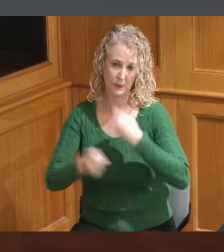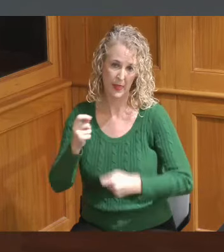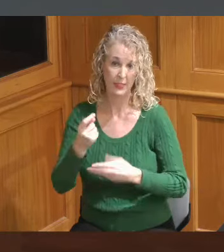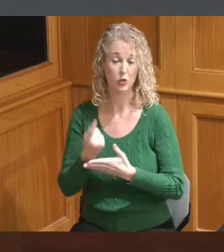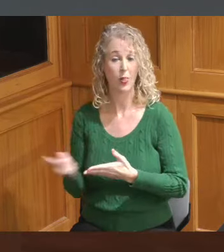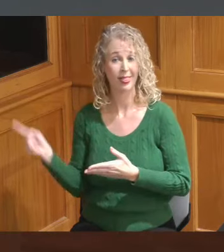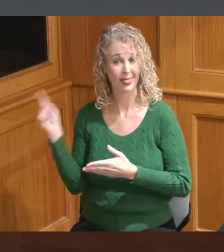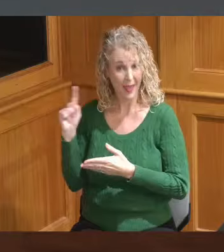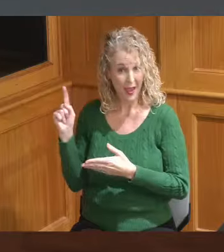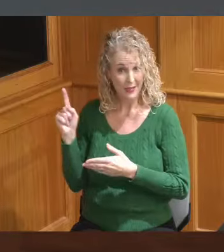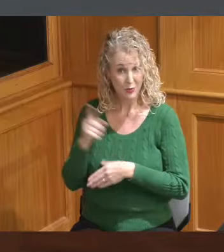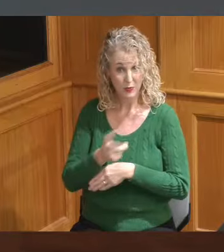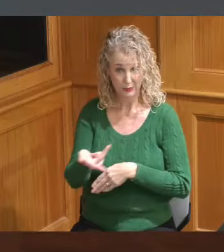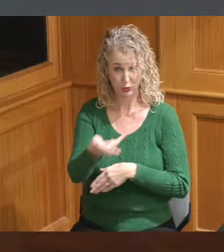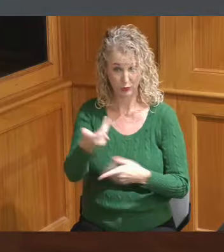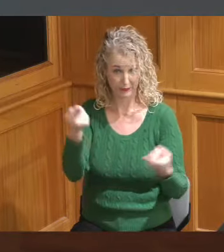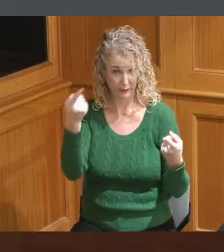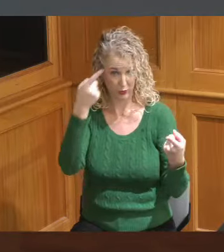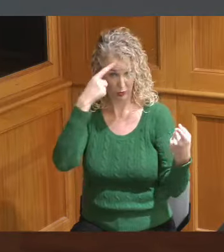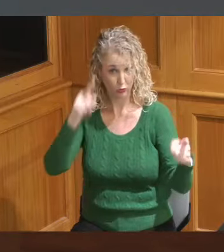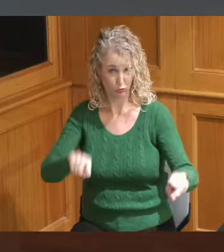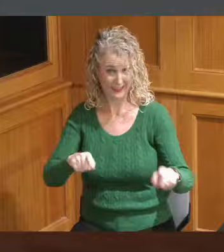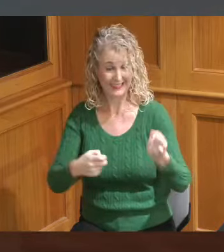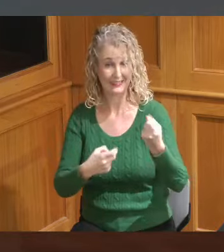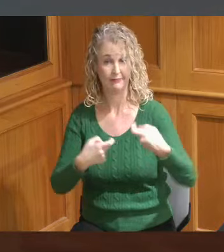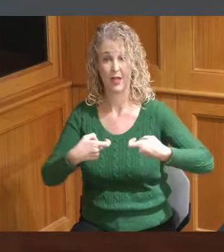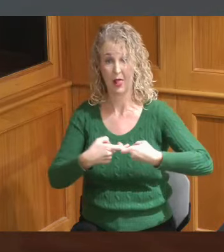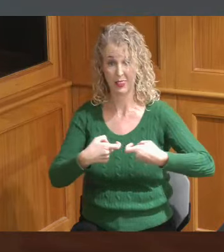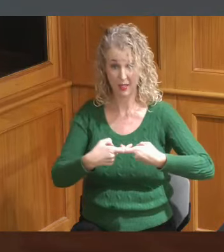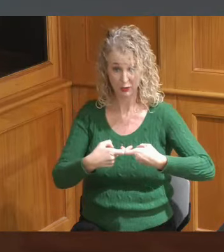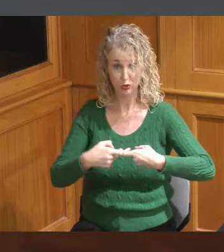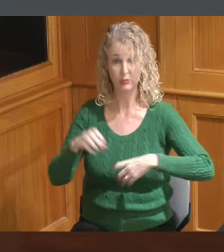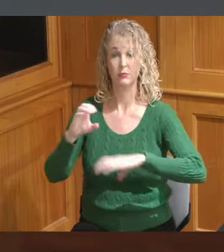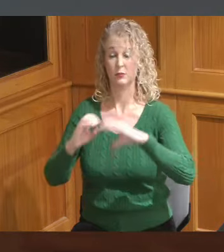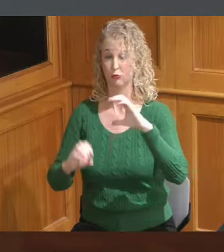agreements for the electric work and for the general construction portion of the project. Today